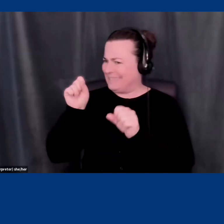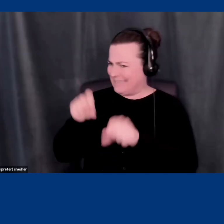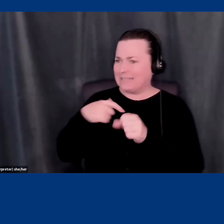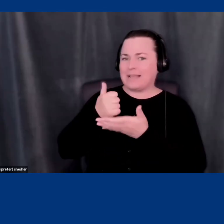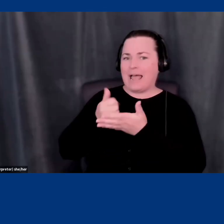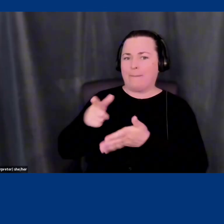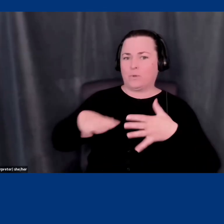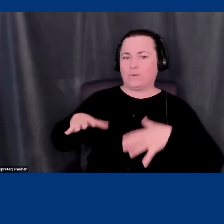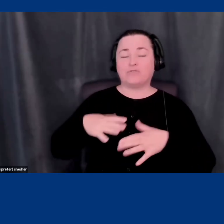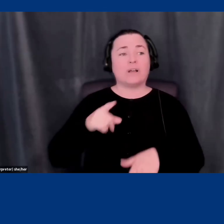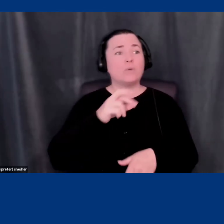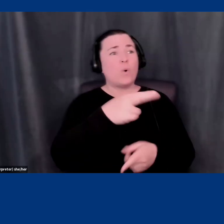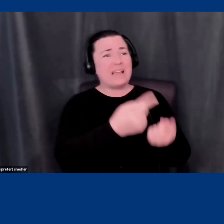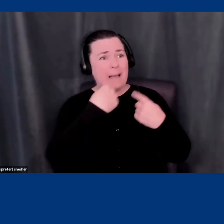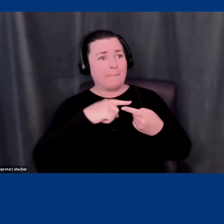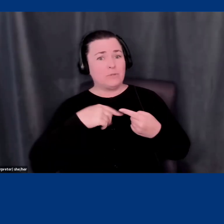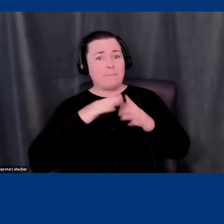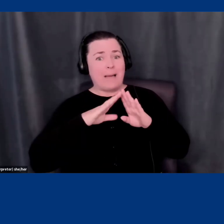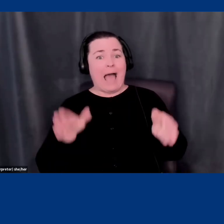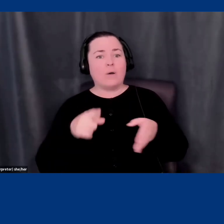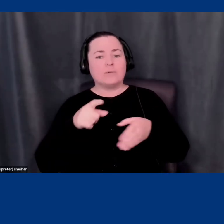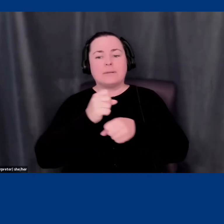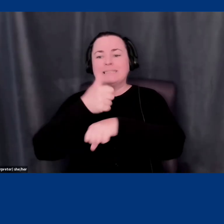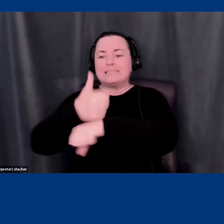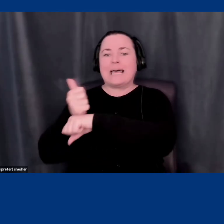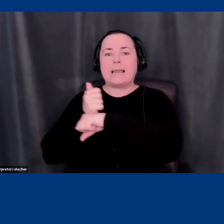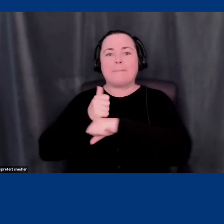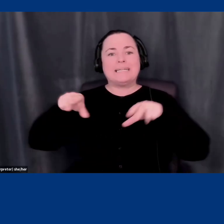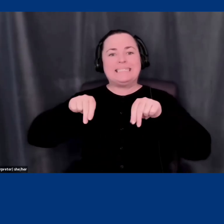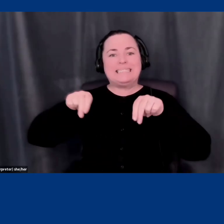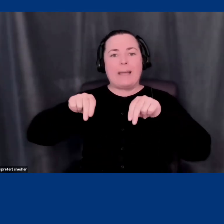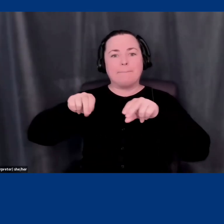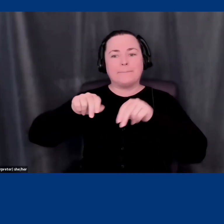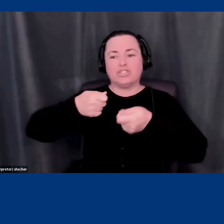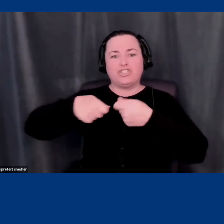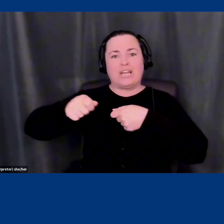diaper station that's on the first floor because all the bedrooms are upstairs and i need to be able to have